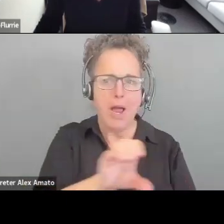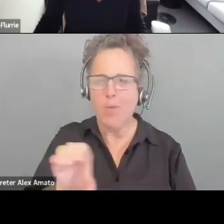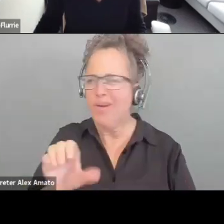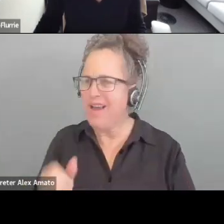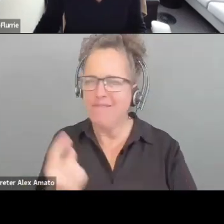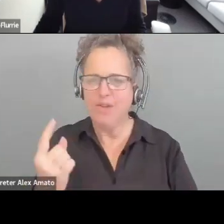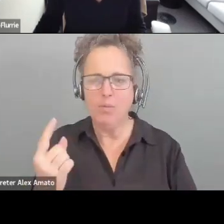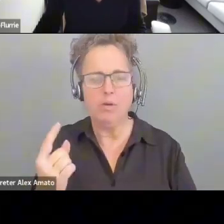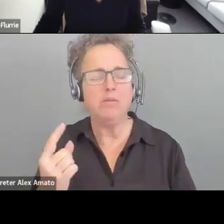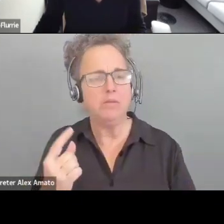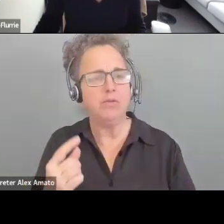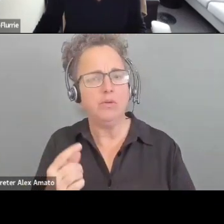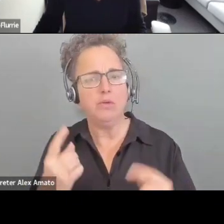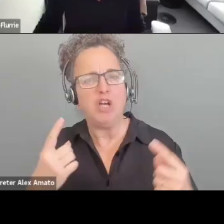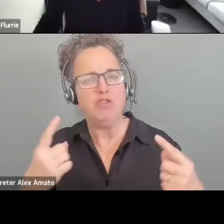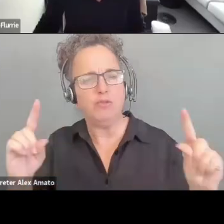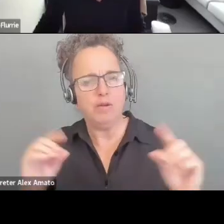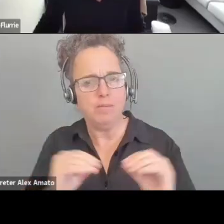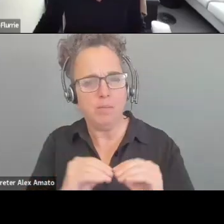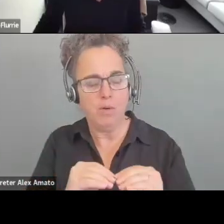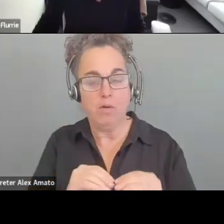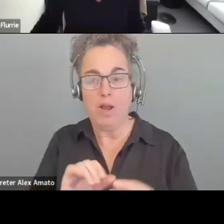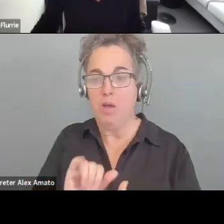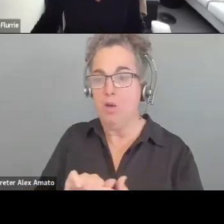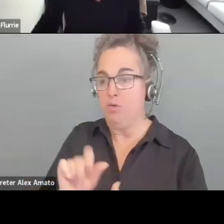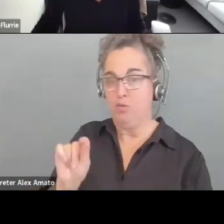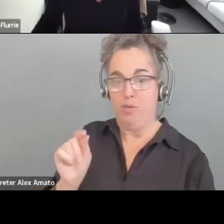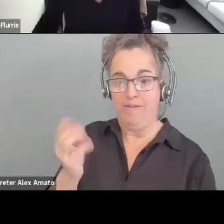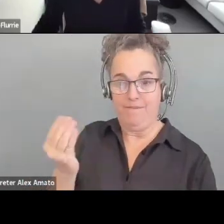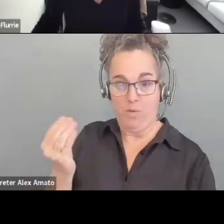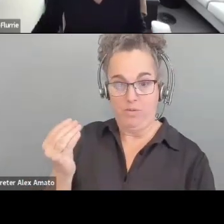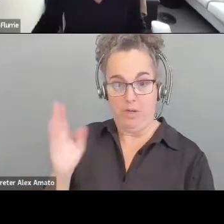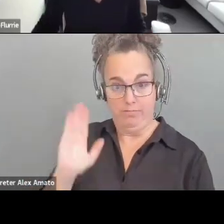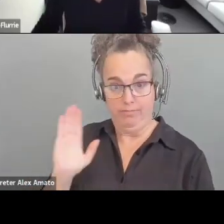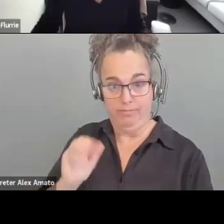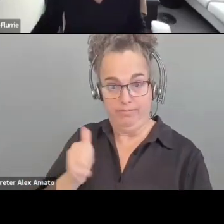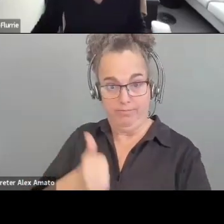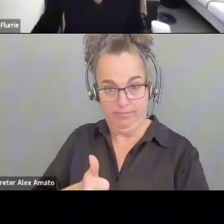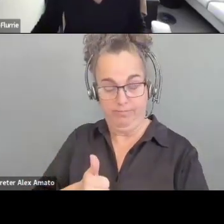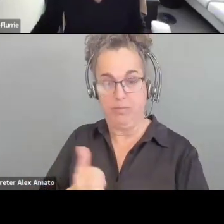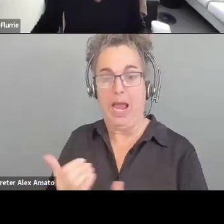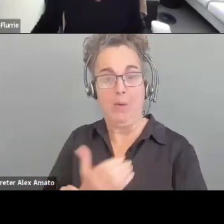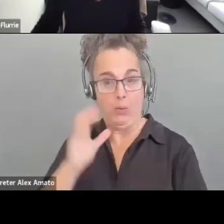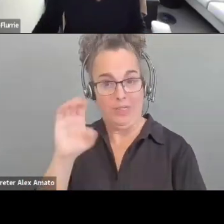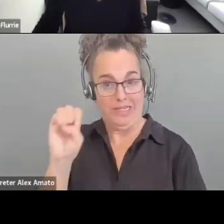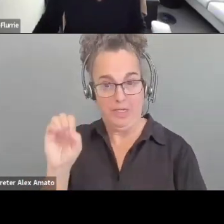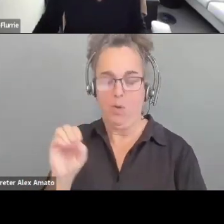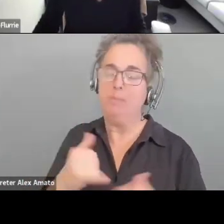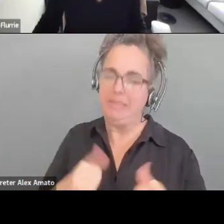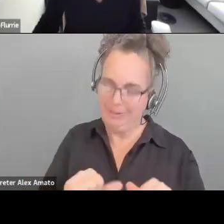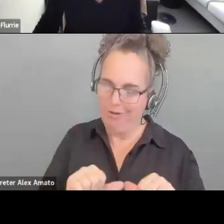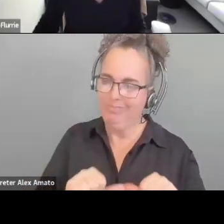When this came in in 2014 with our new then CEO, still our CEO today, the one